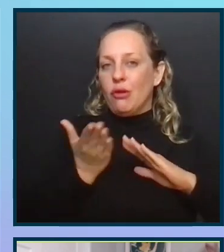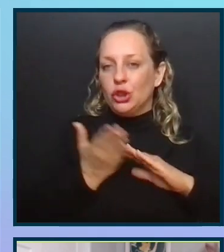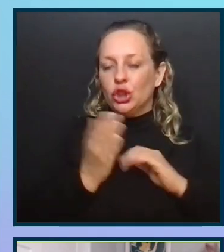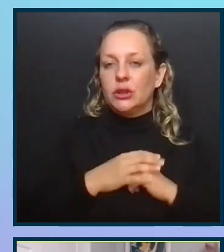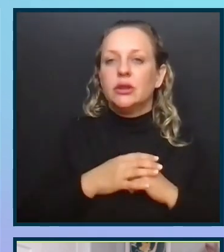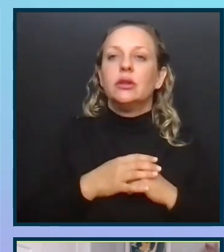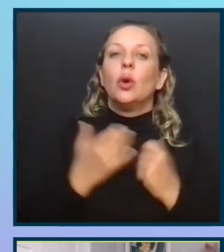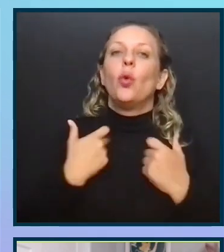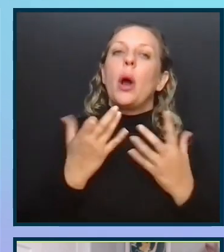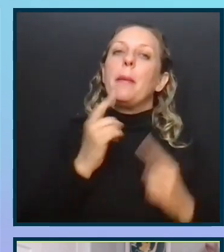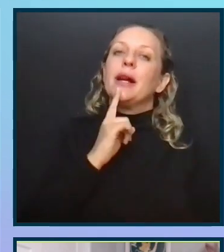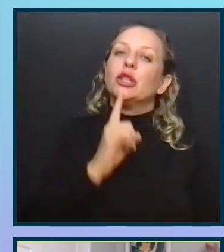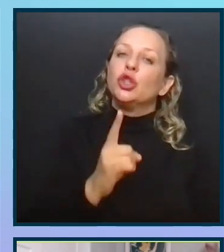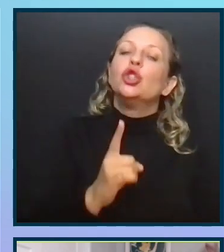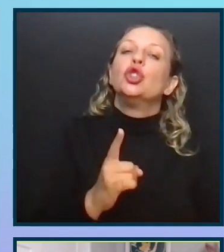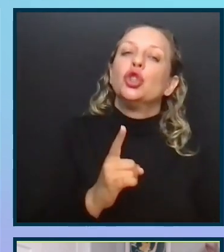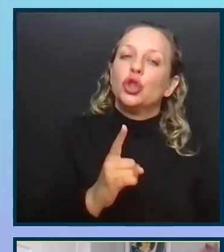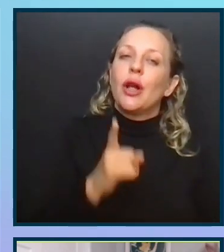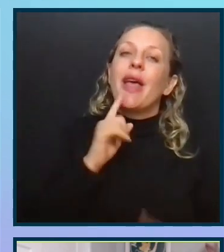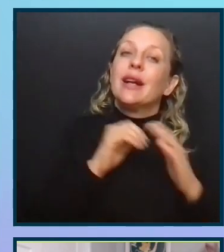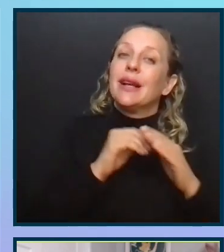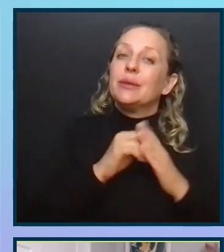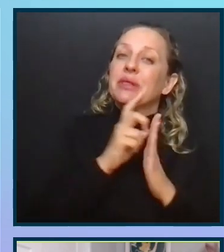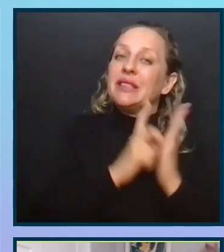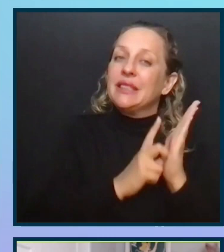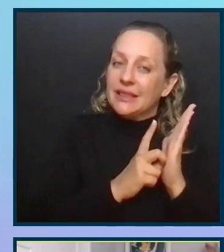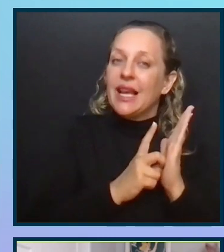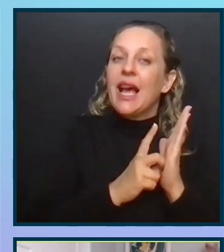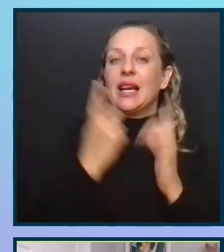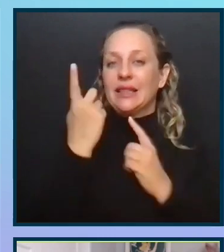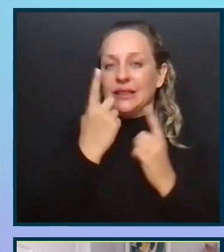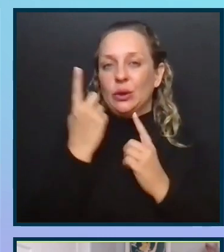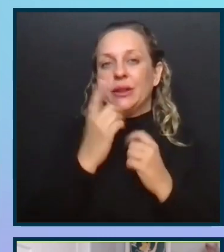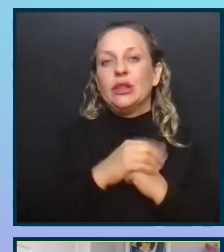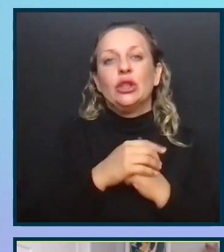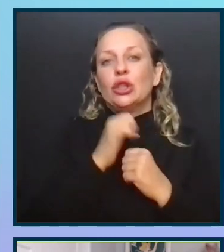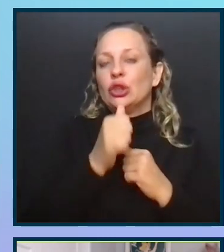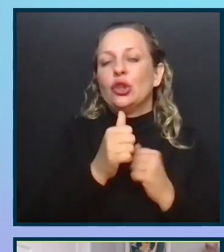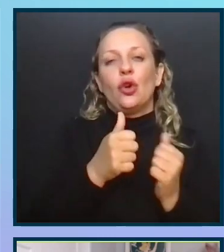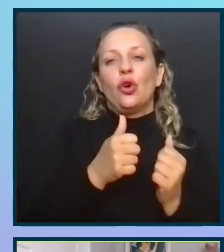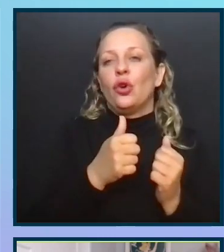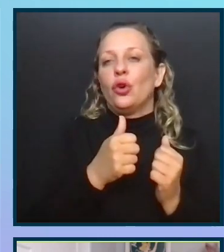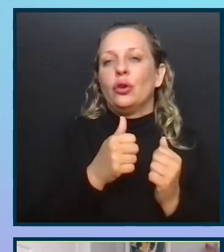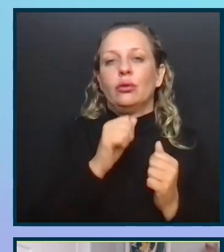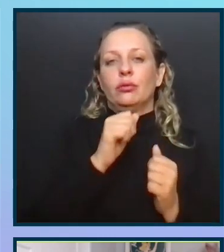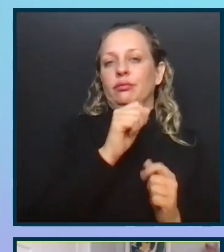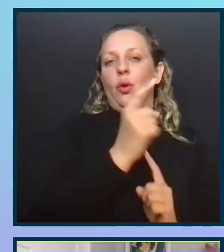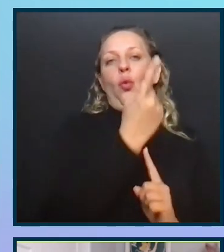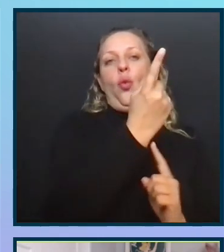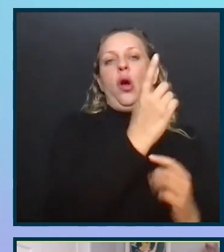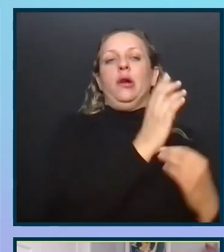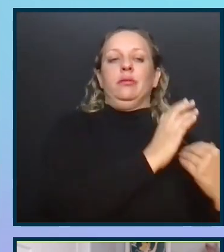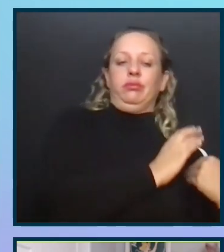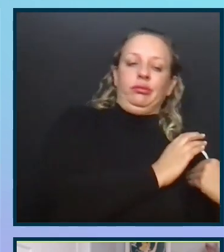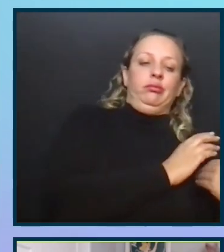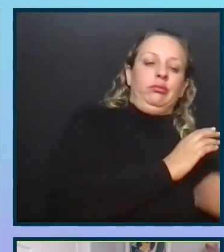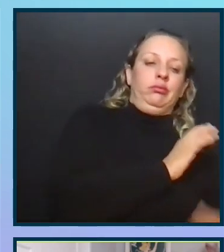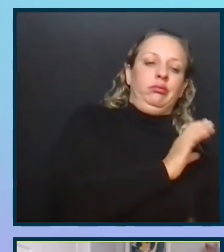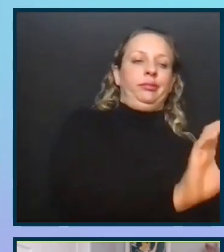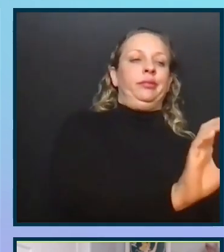We wanna make sure that accessibility design considerations don't fall on a single person or a small group alone.